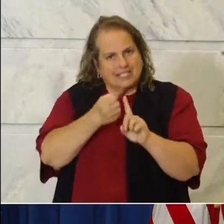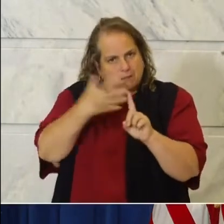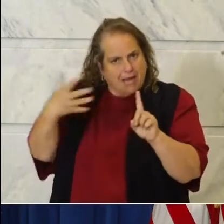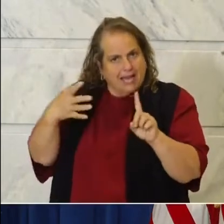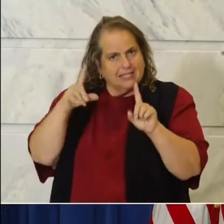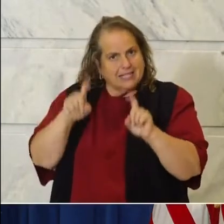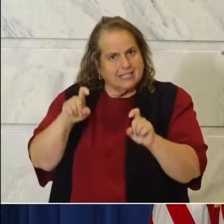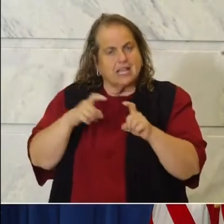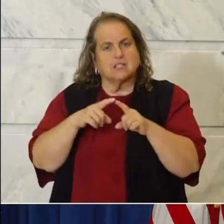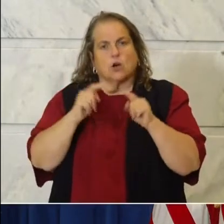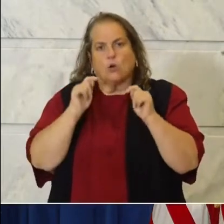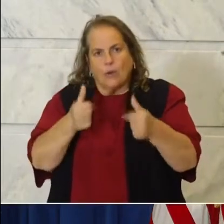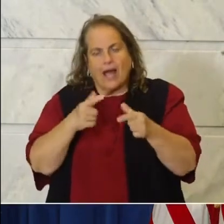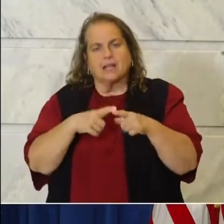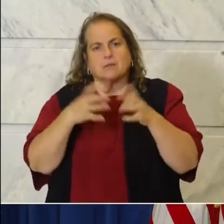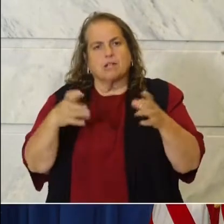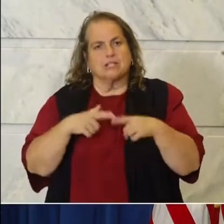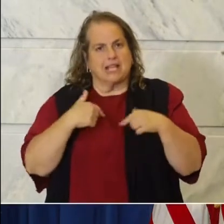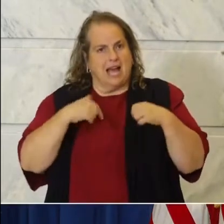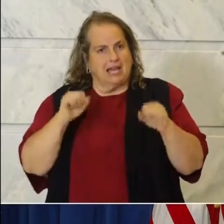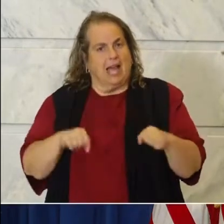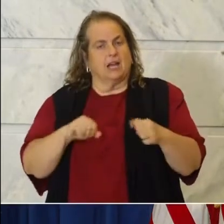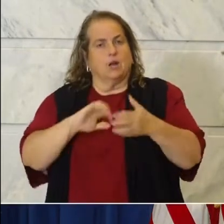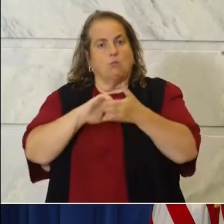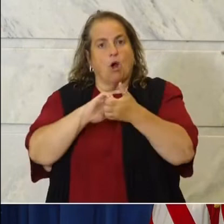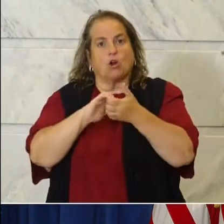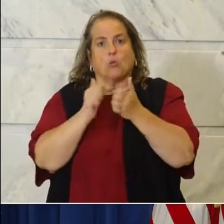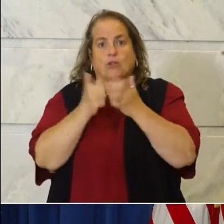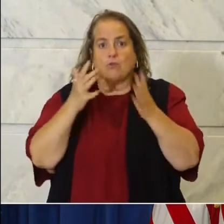much as I can in partnership with the rest of government and the others